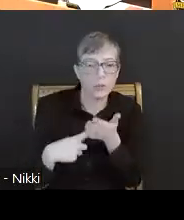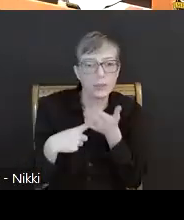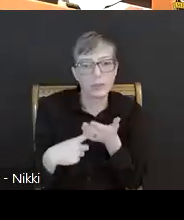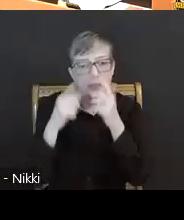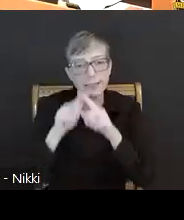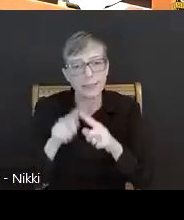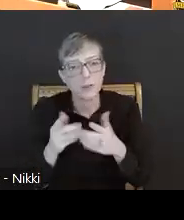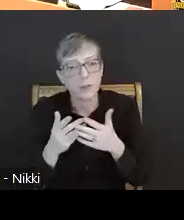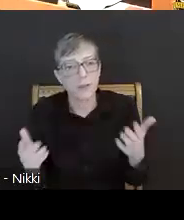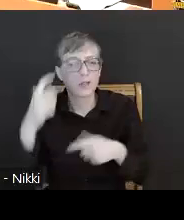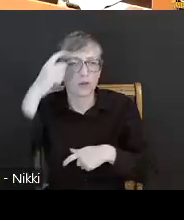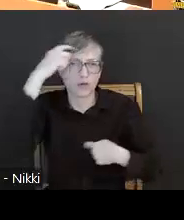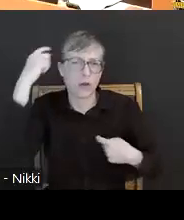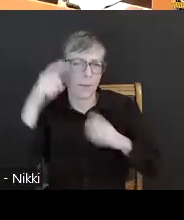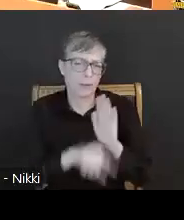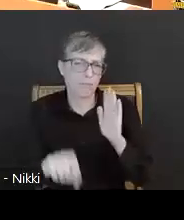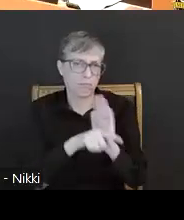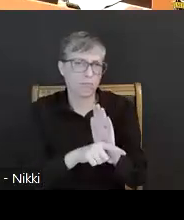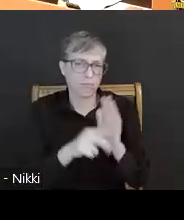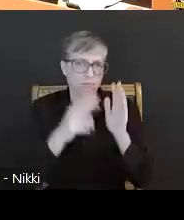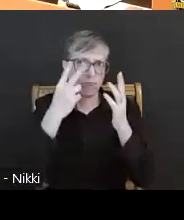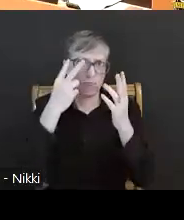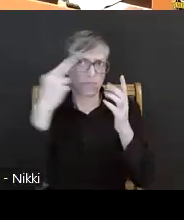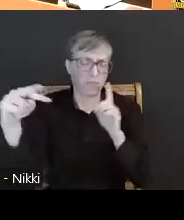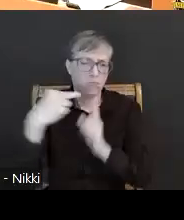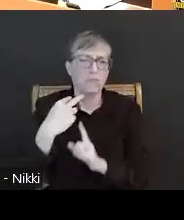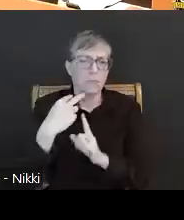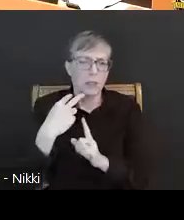as a result we were able to help her rebuild that sense of safety and trust and intimacy with